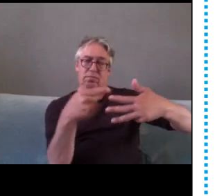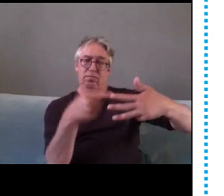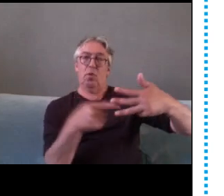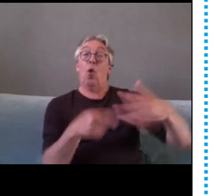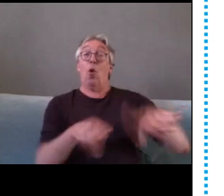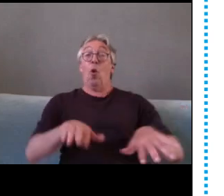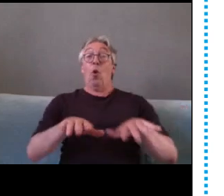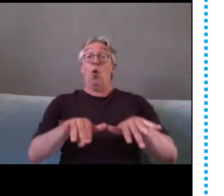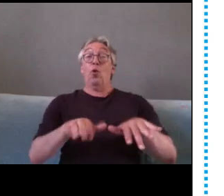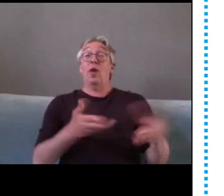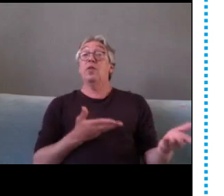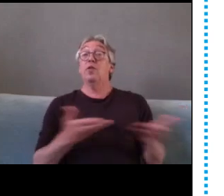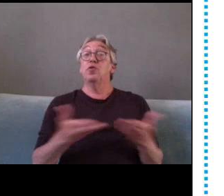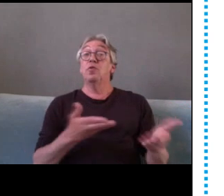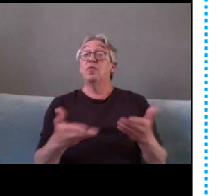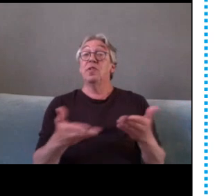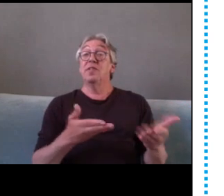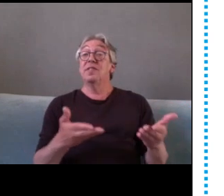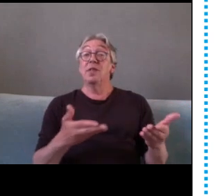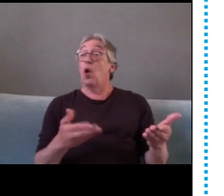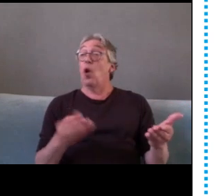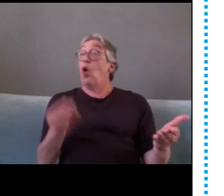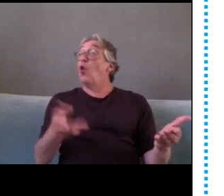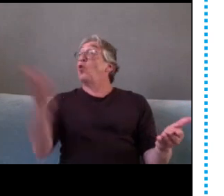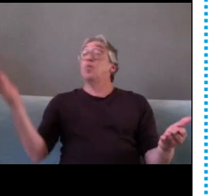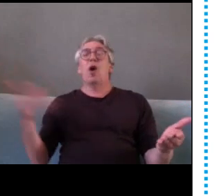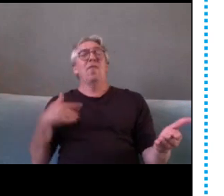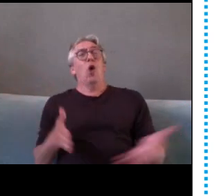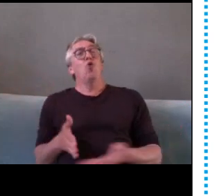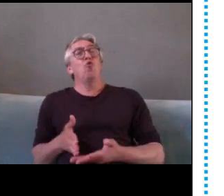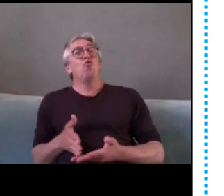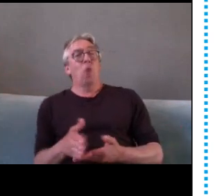That consumers should be able to use with this adequate broadband access,